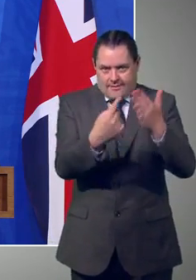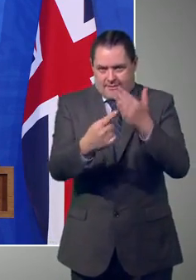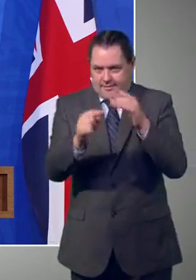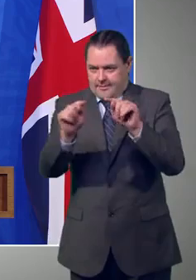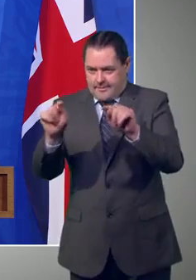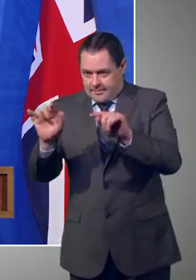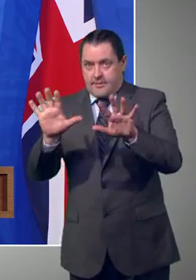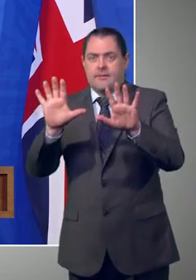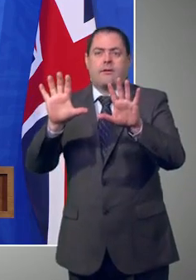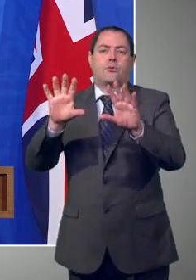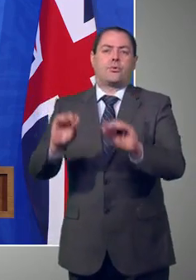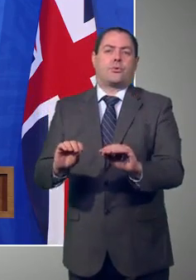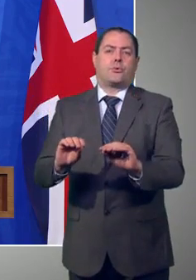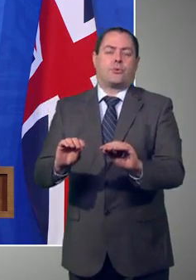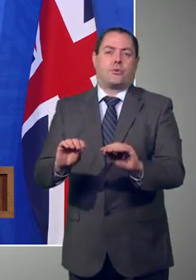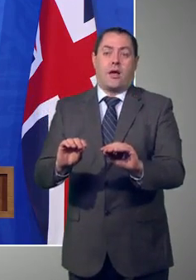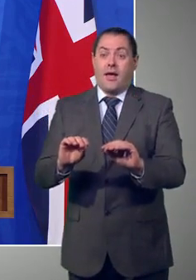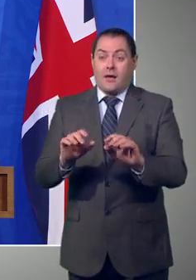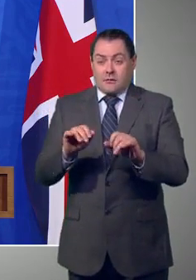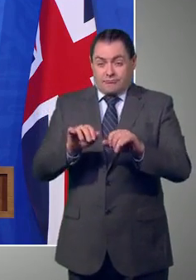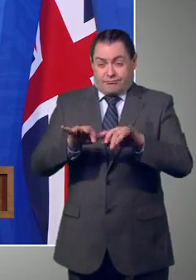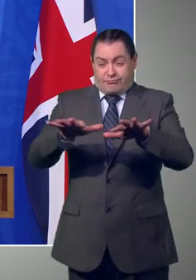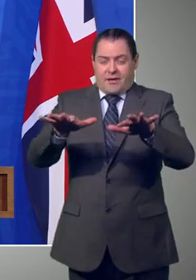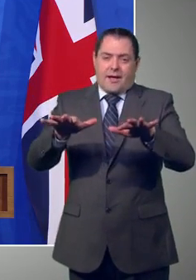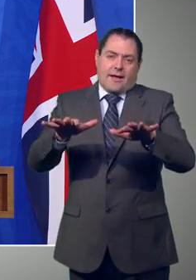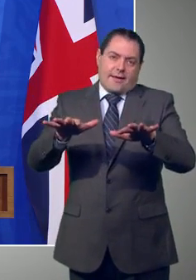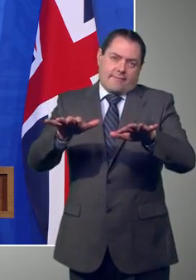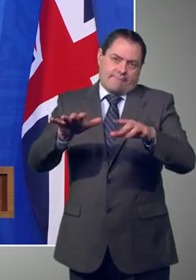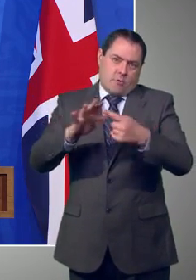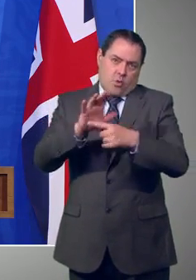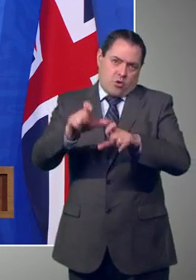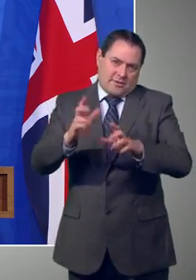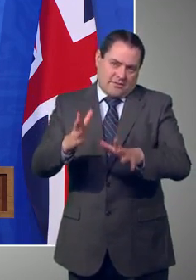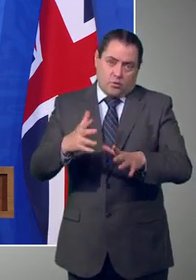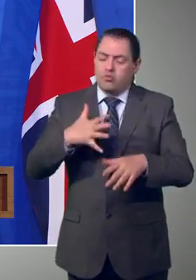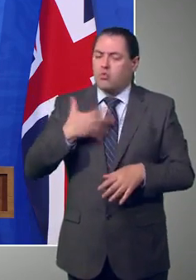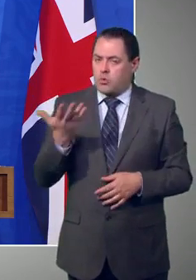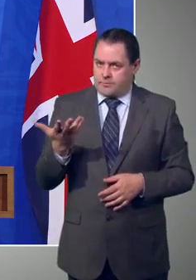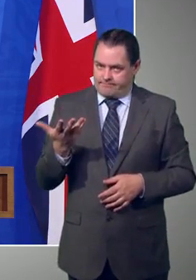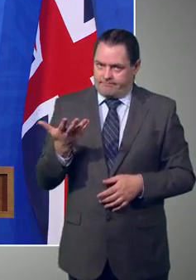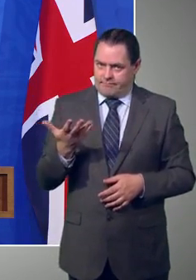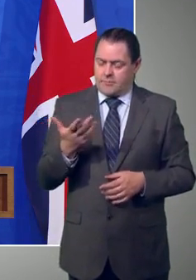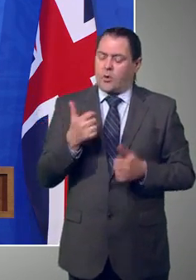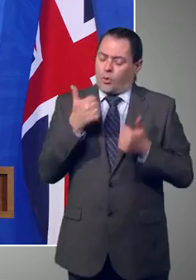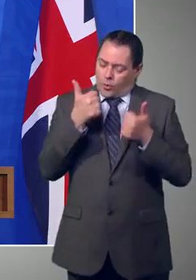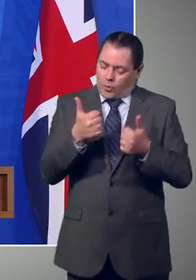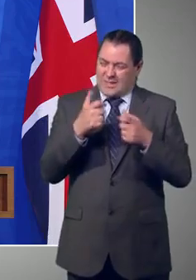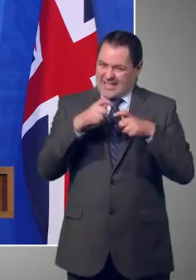it's. so far so good but stick